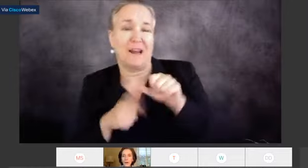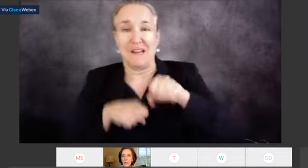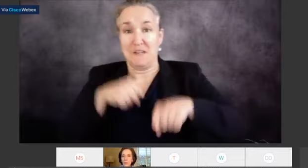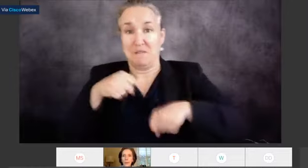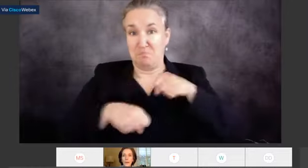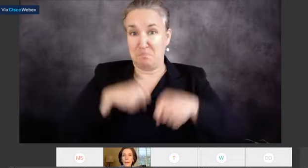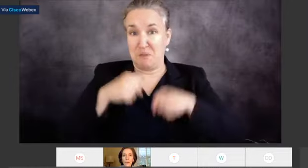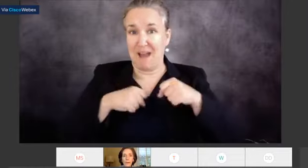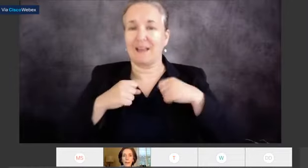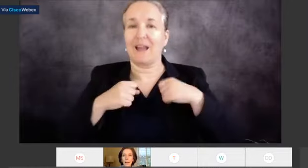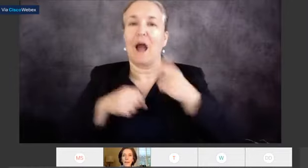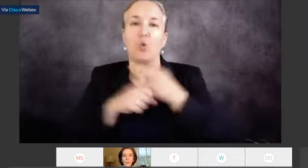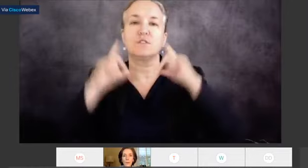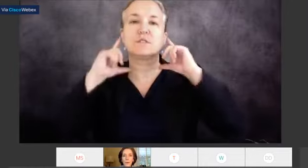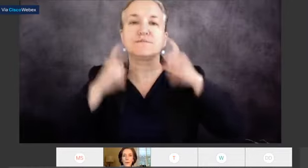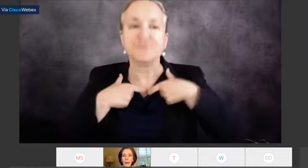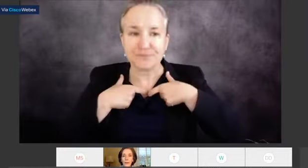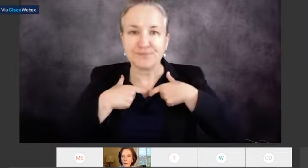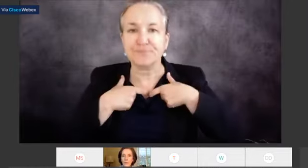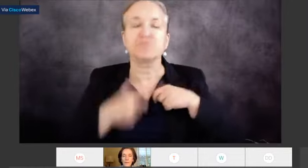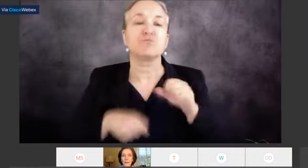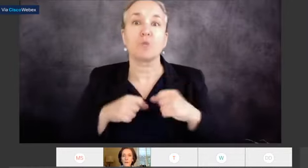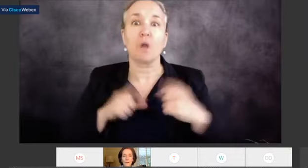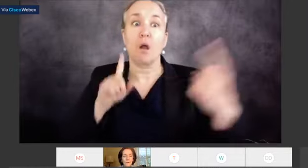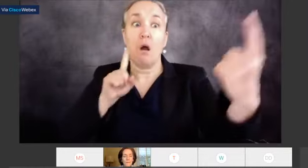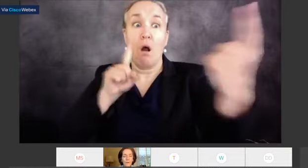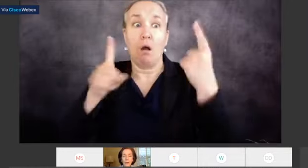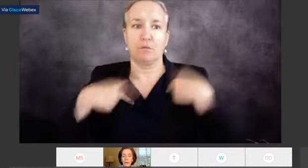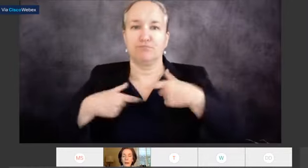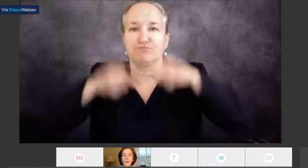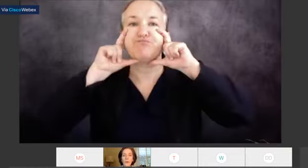and i pull it up when i'm passing people out of courtesy just figuring every